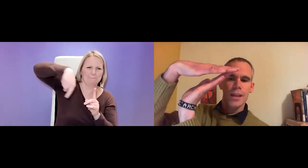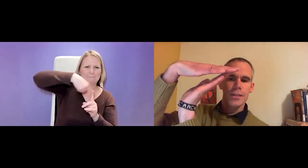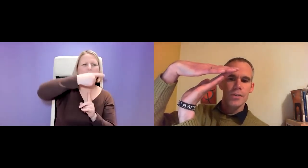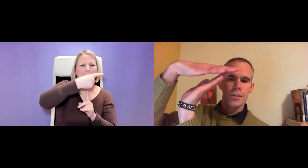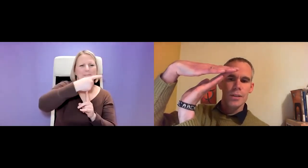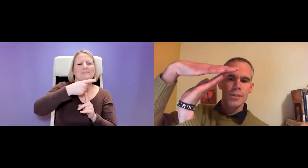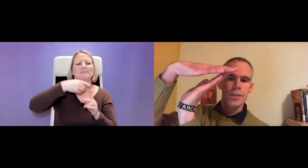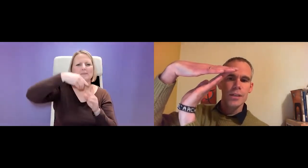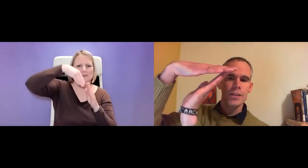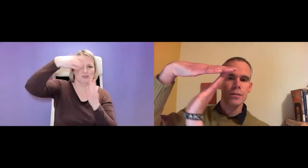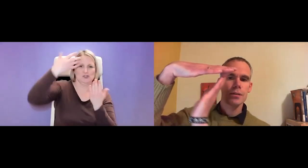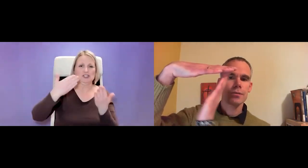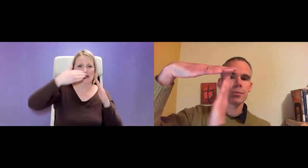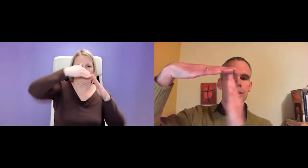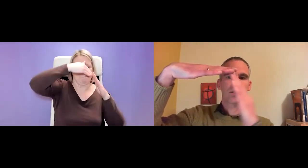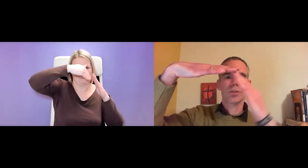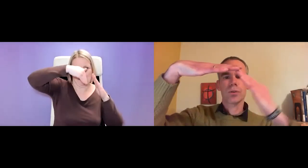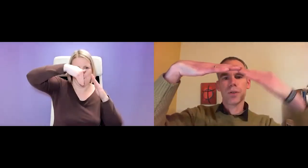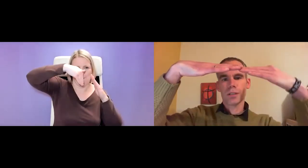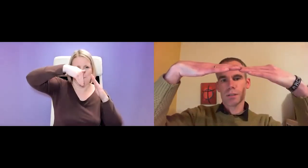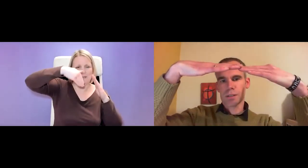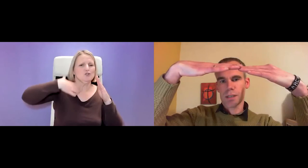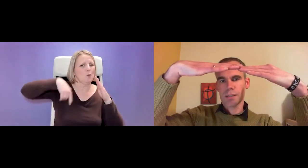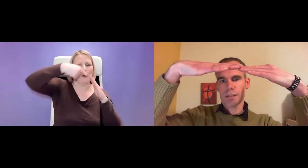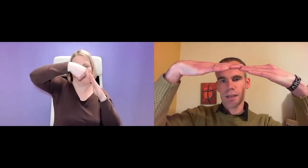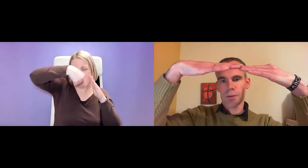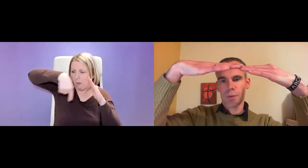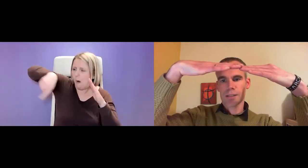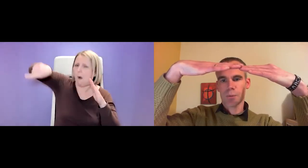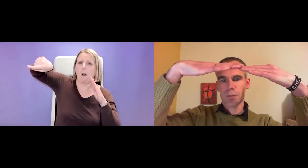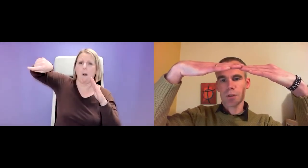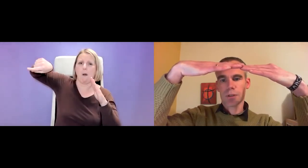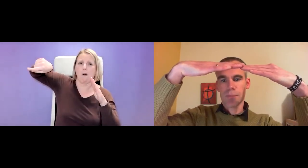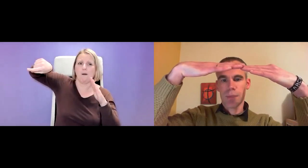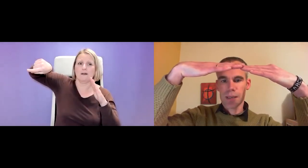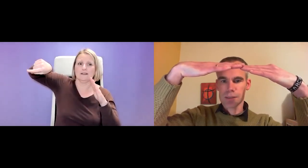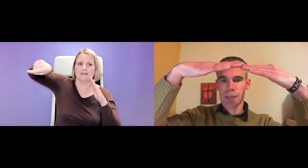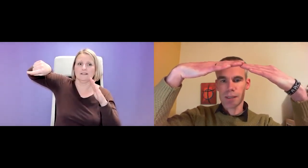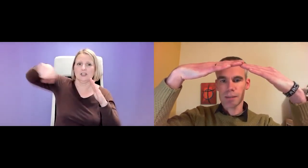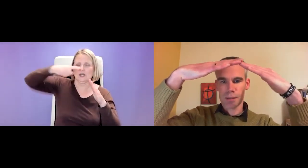And there is a danger of pushing it so far the other side that we end up with, not an imbalance